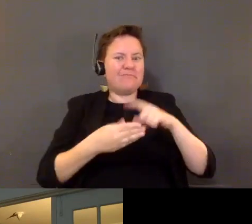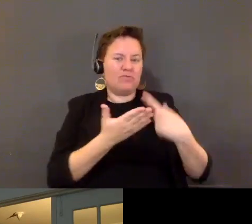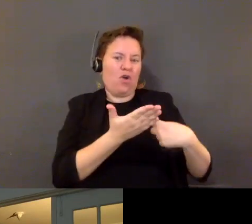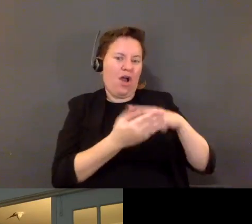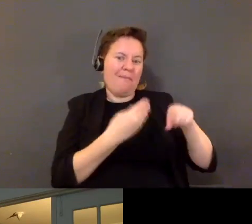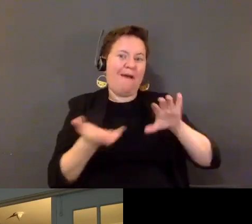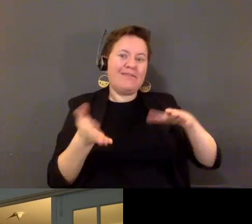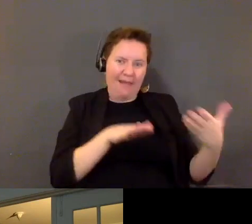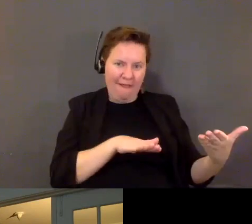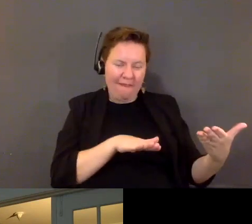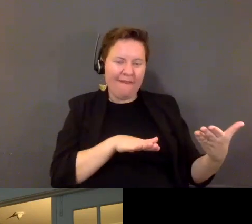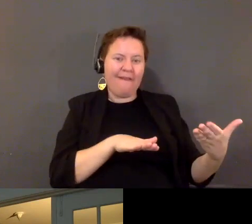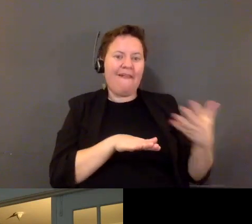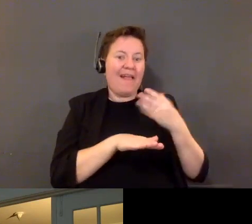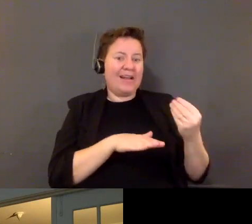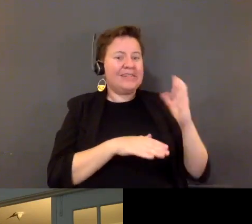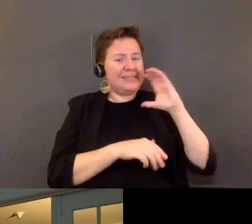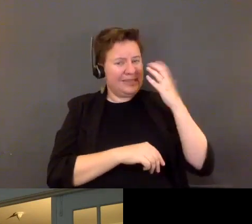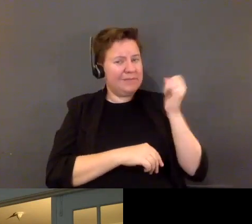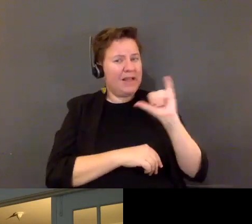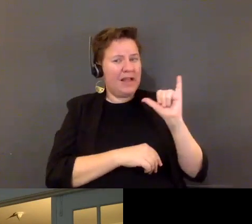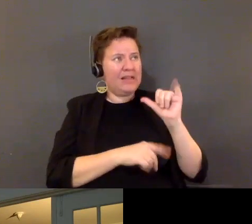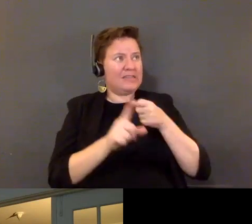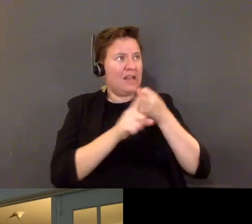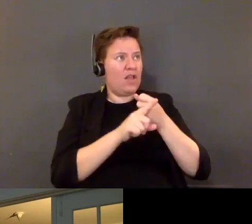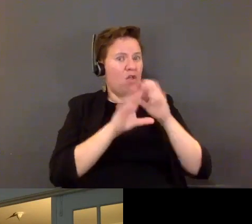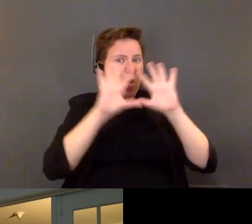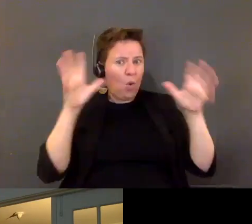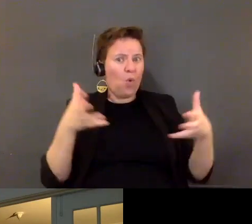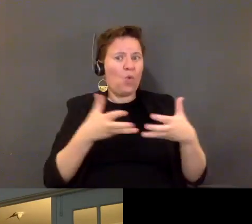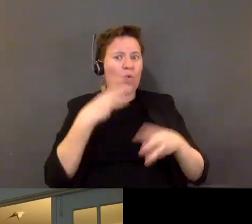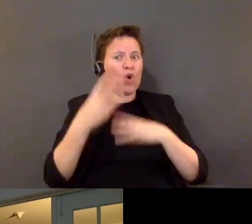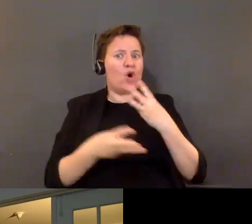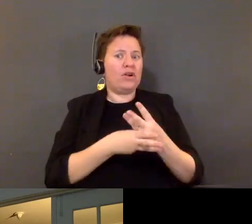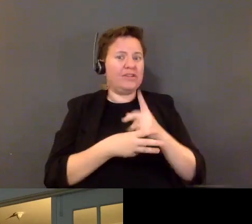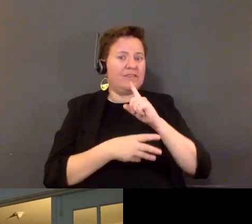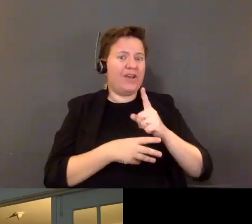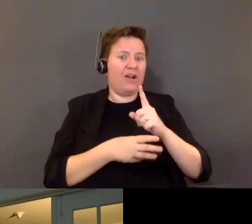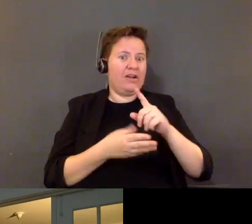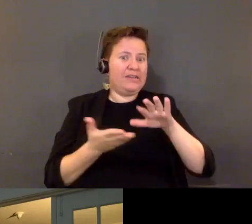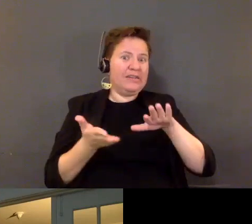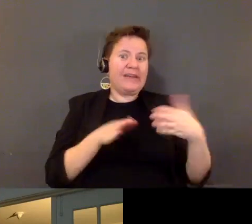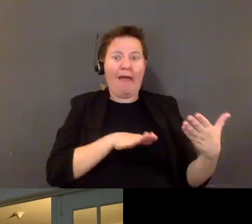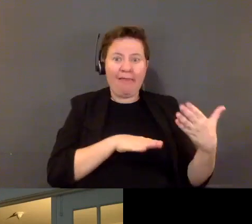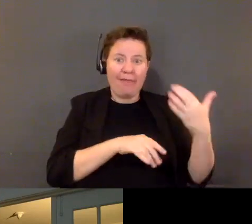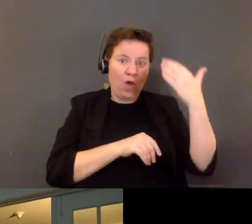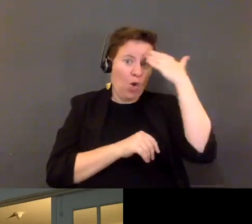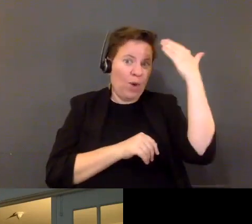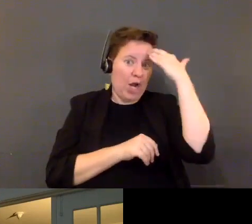and it does seem as though suddenly the whole world is very deaf aware because we're